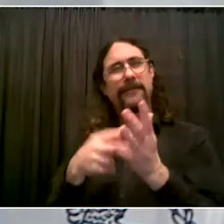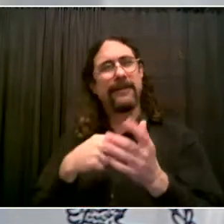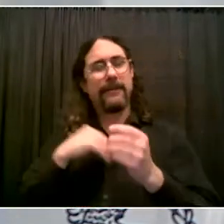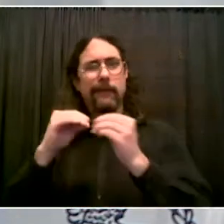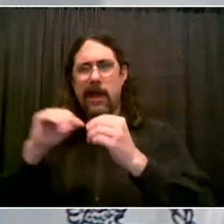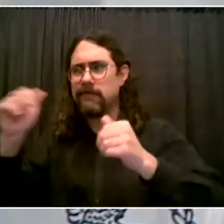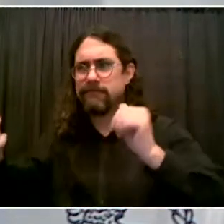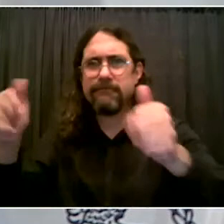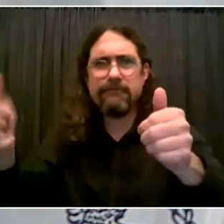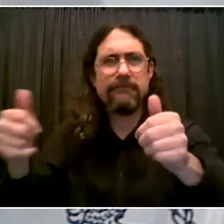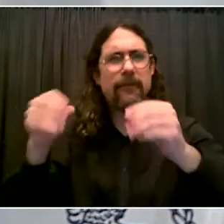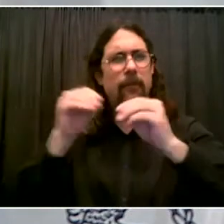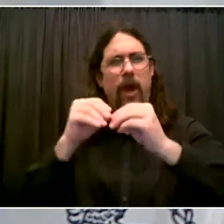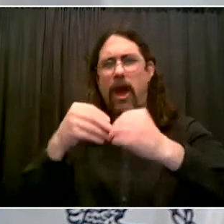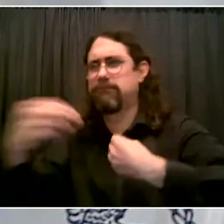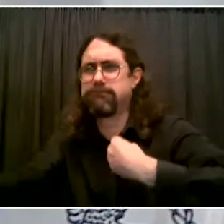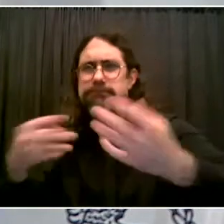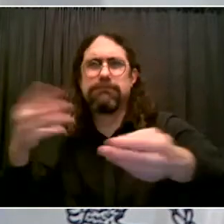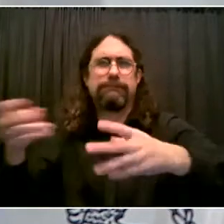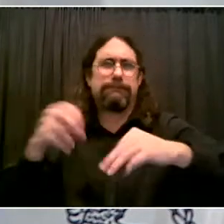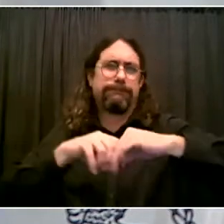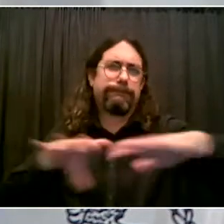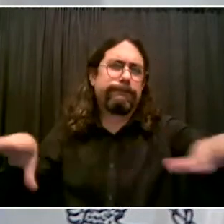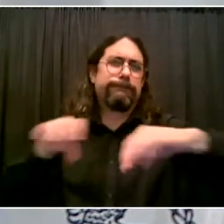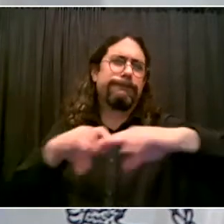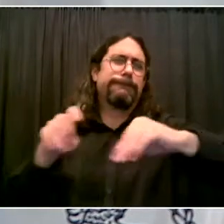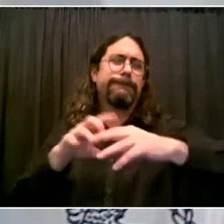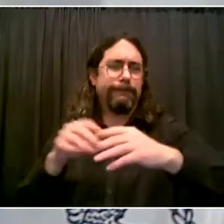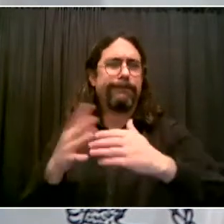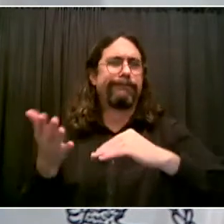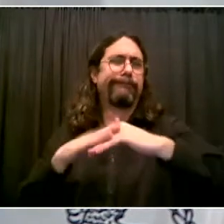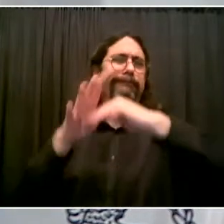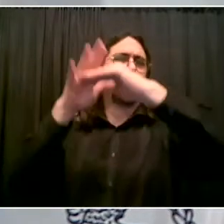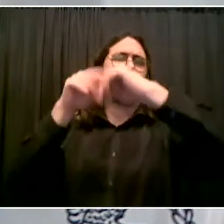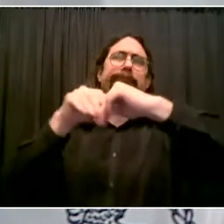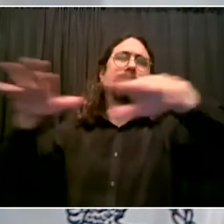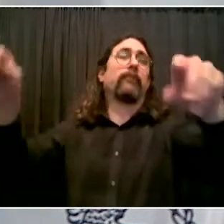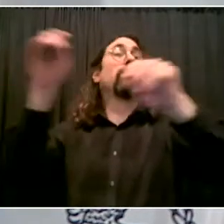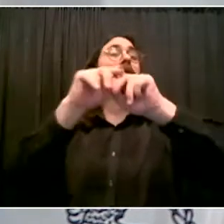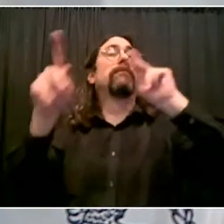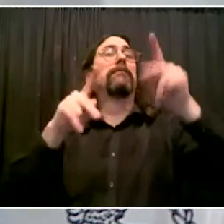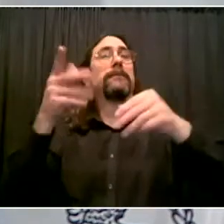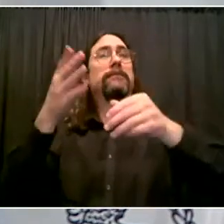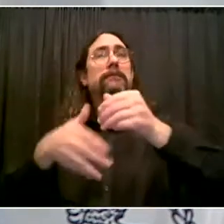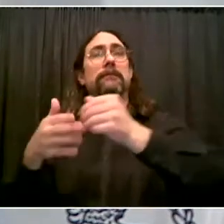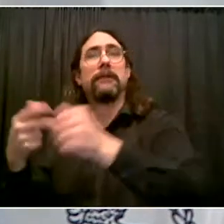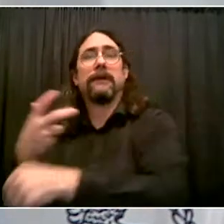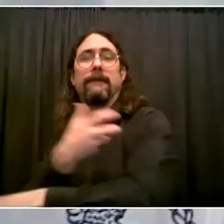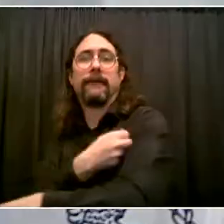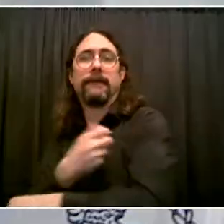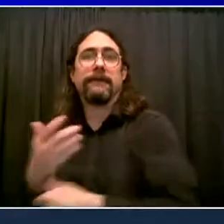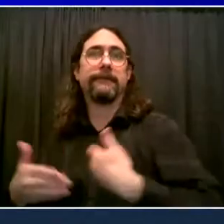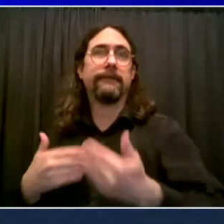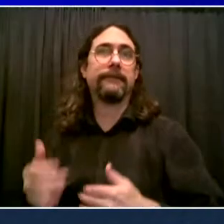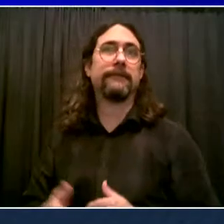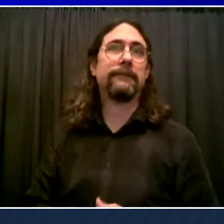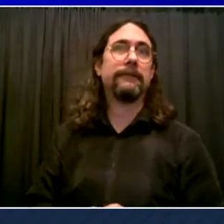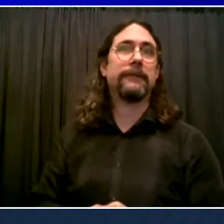GROWS IT'S SO EXCITING WE CAN GET DEEPER AND DEEPER ININ THE GRASSROOTS. SO THERE IS AN EXAMPLE TODAY. WERE GOING TO